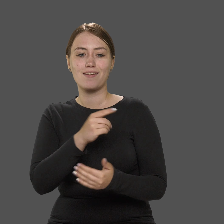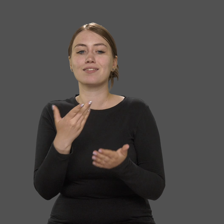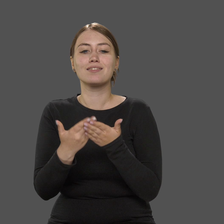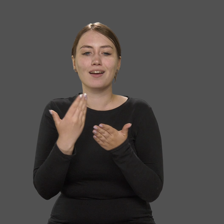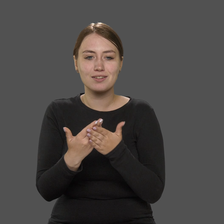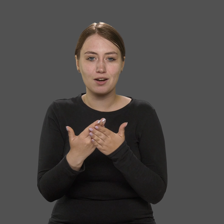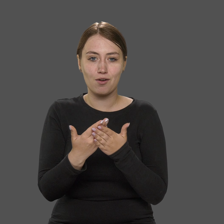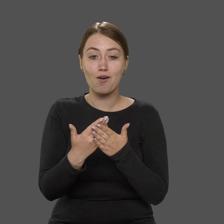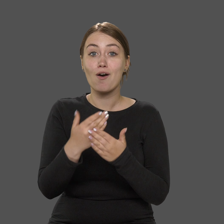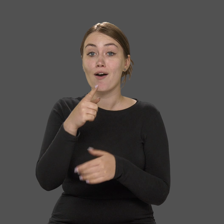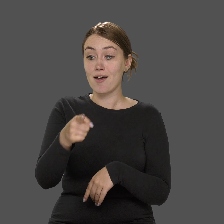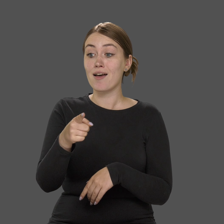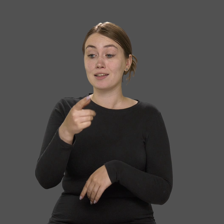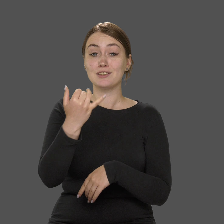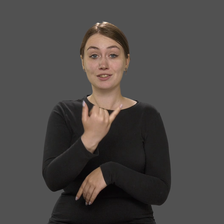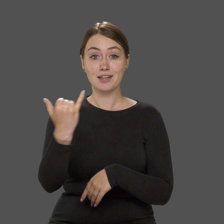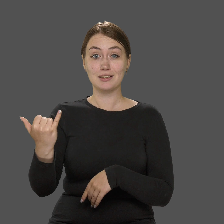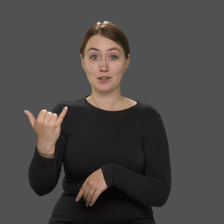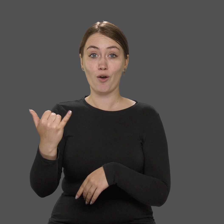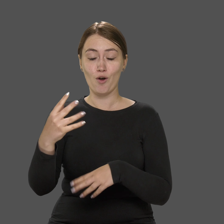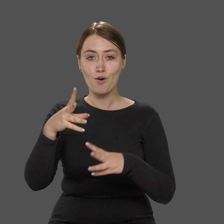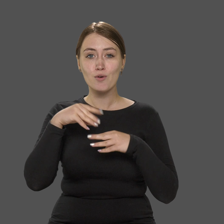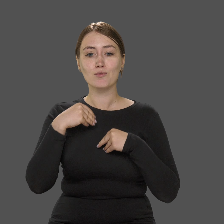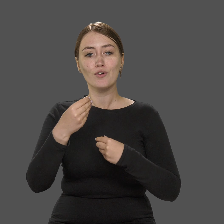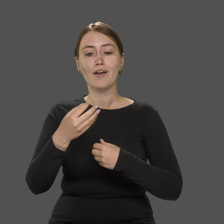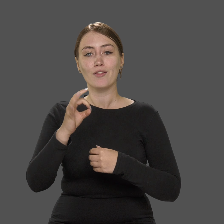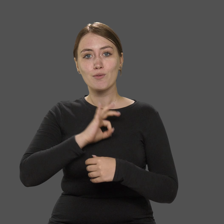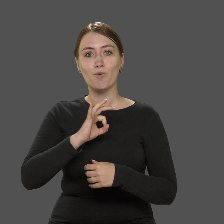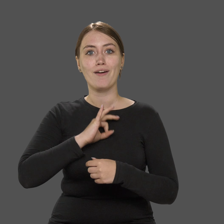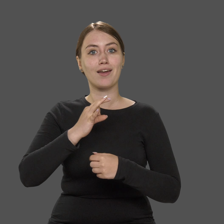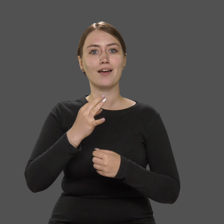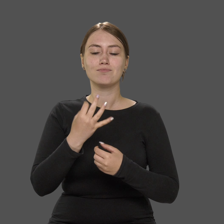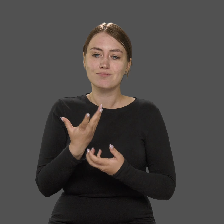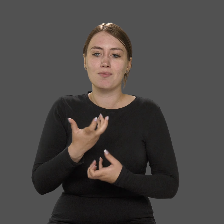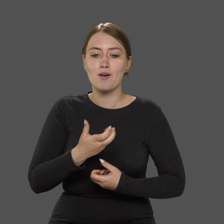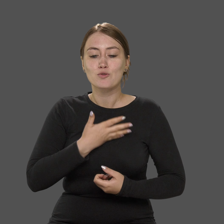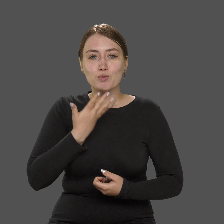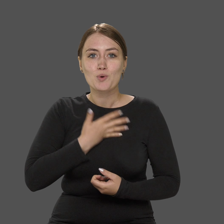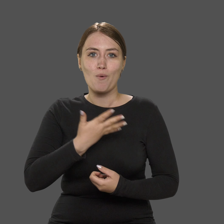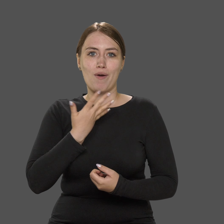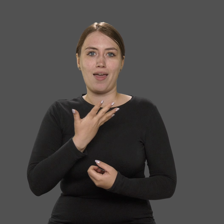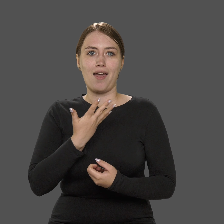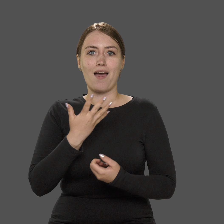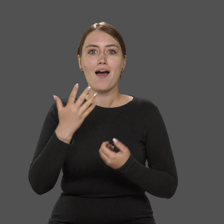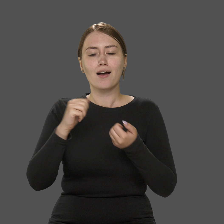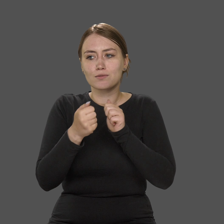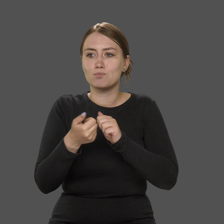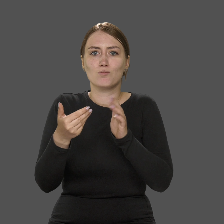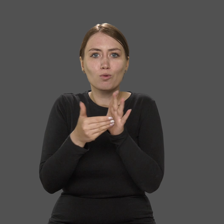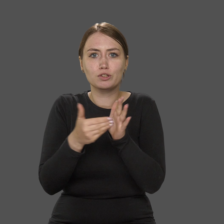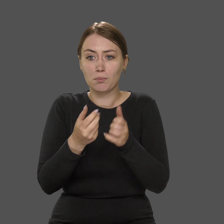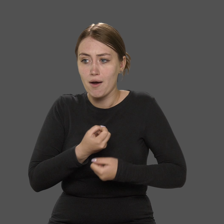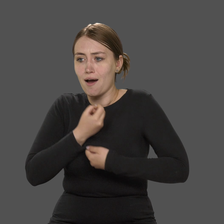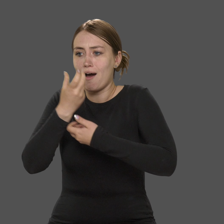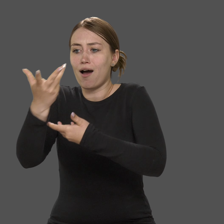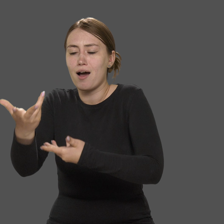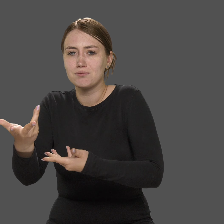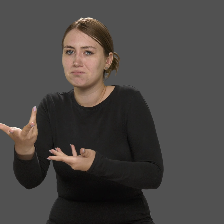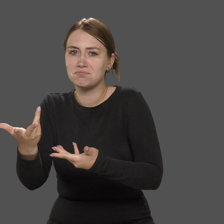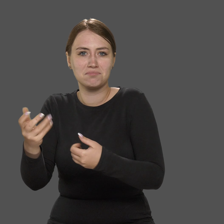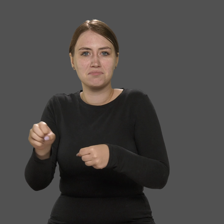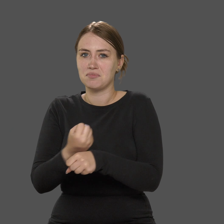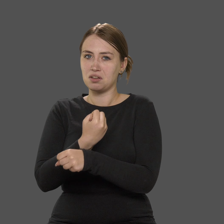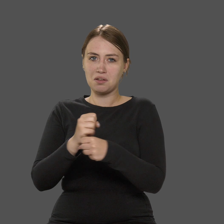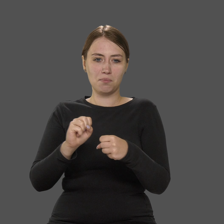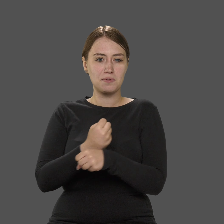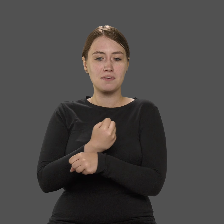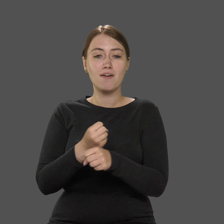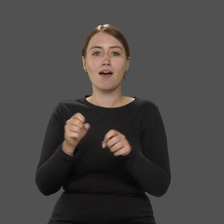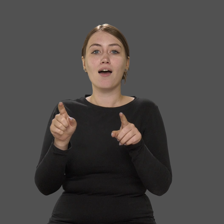as the child is unable to express desires or needs.